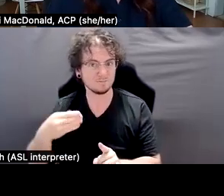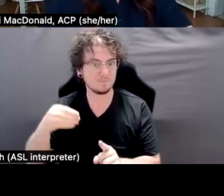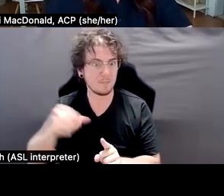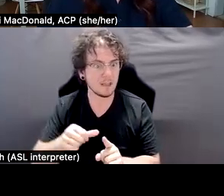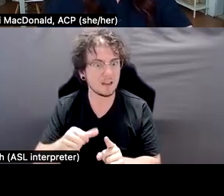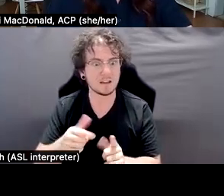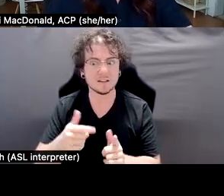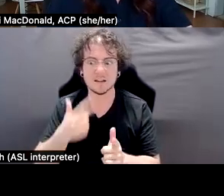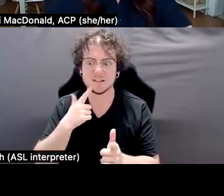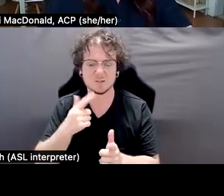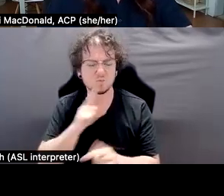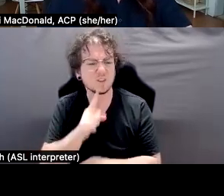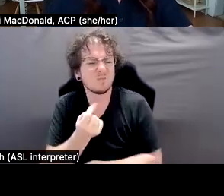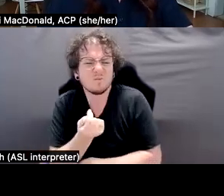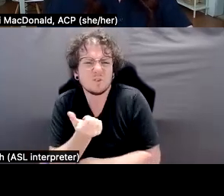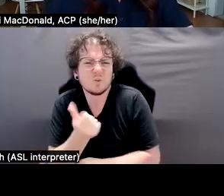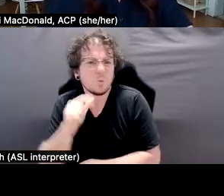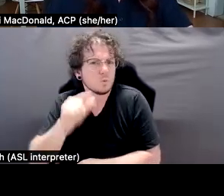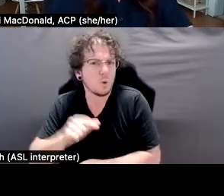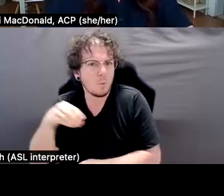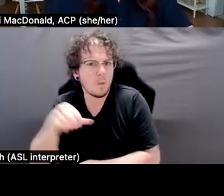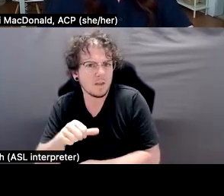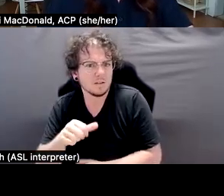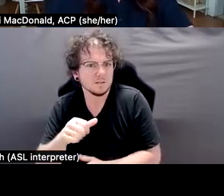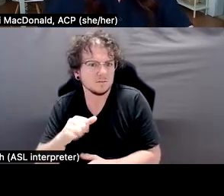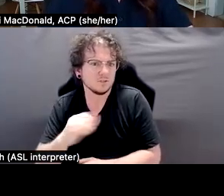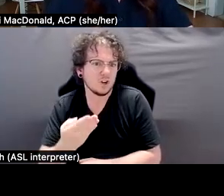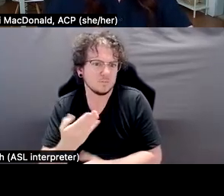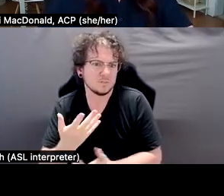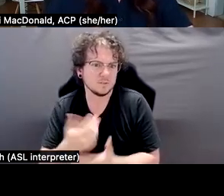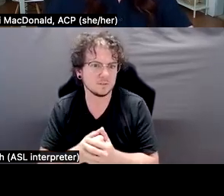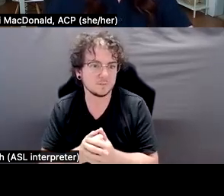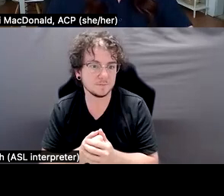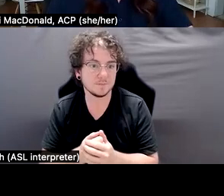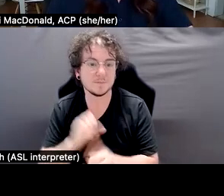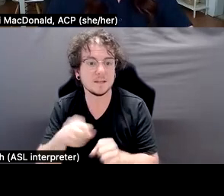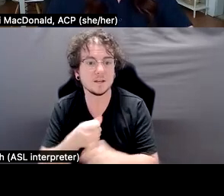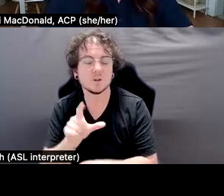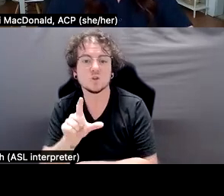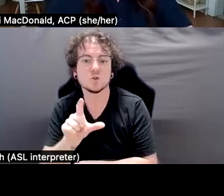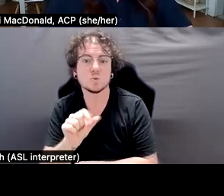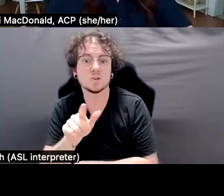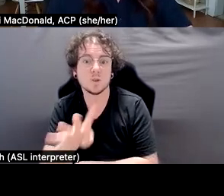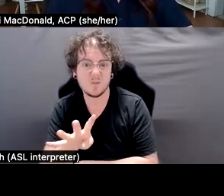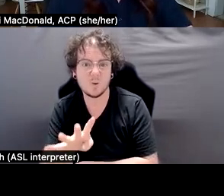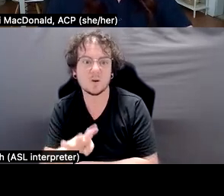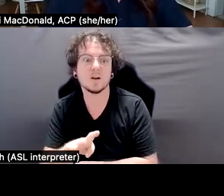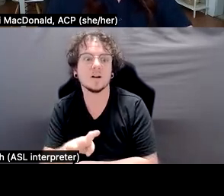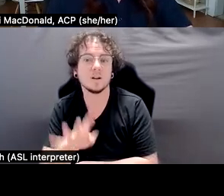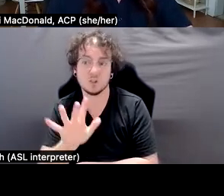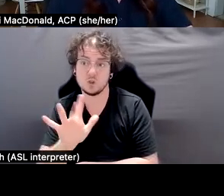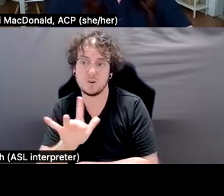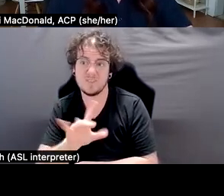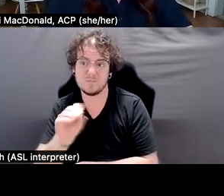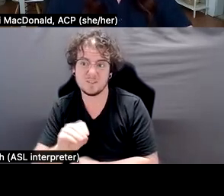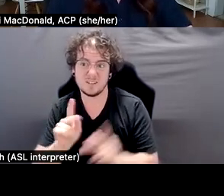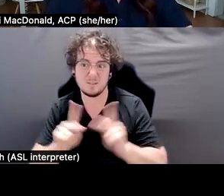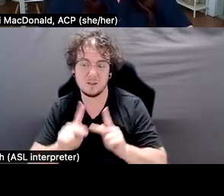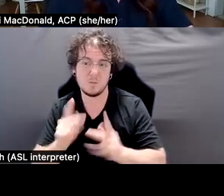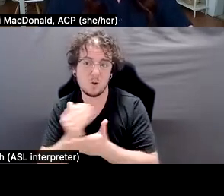especially post-pandemic. In 2024, there were 25% earning under $50k, while in 2022,